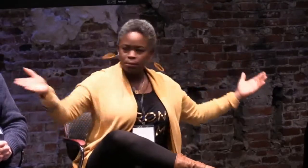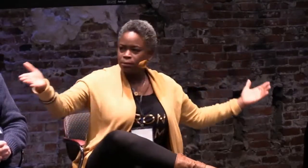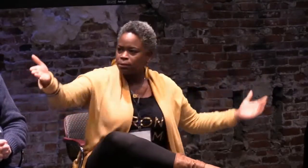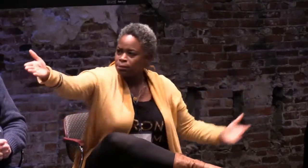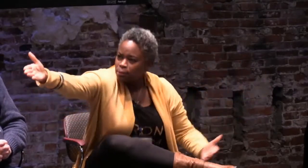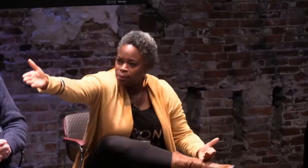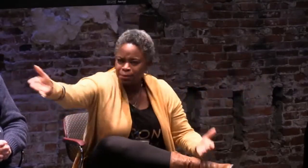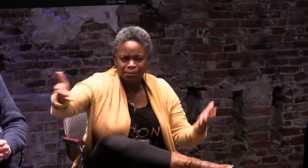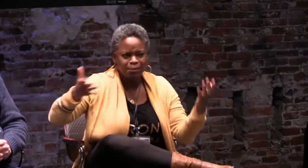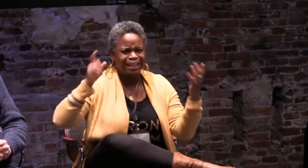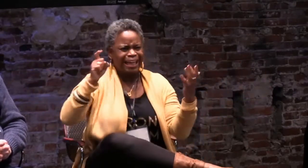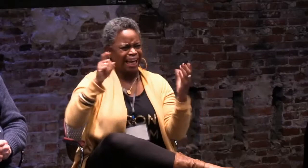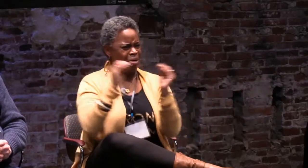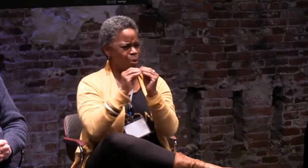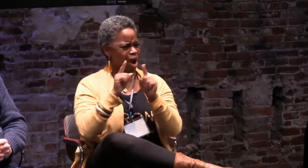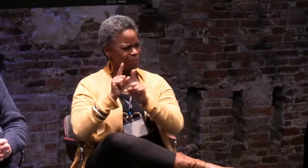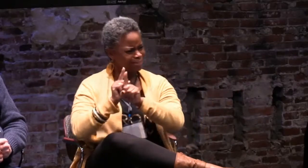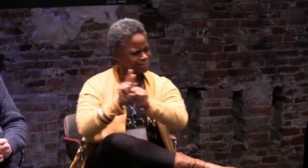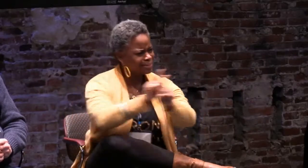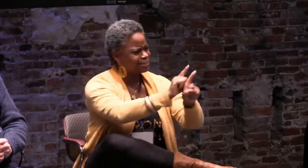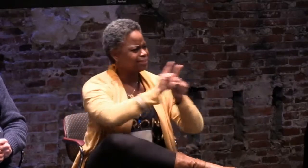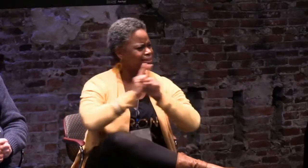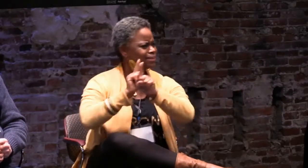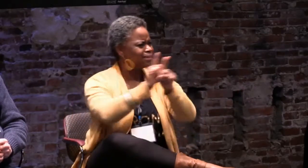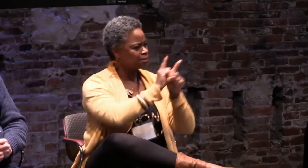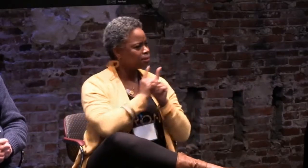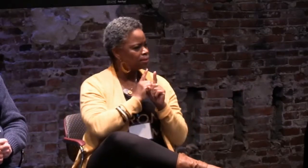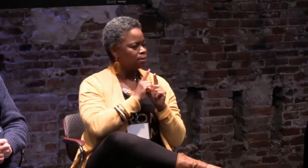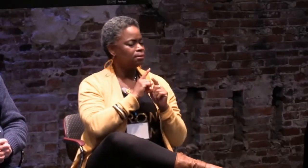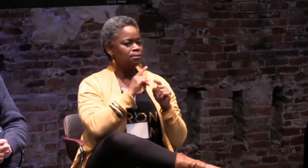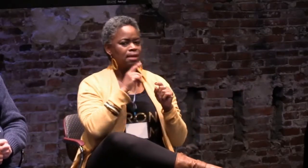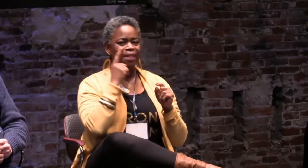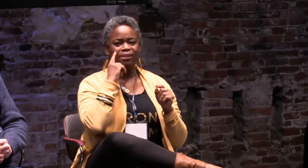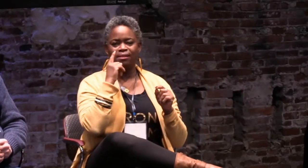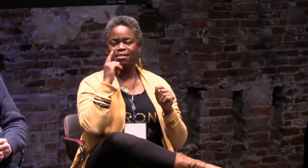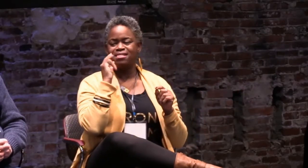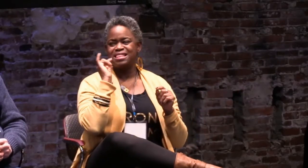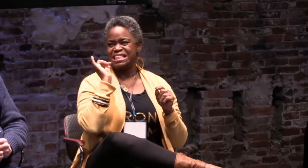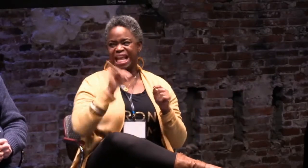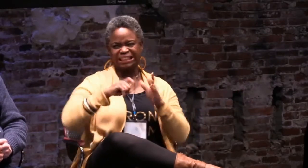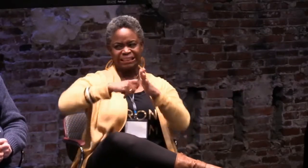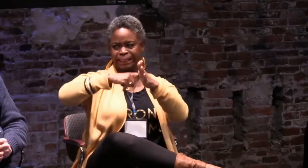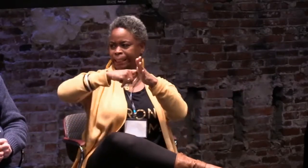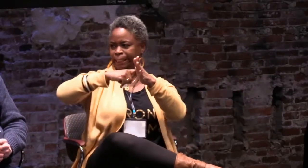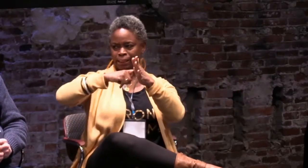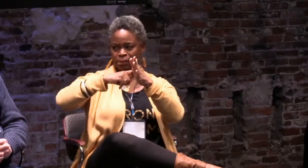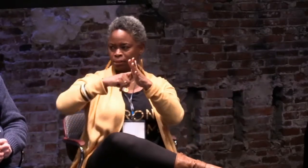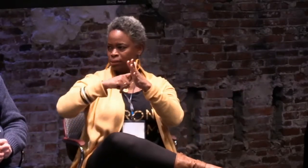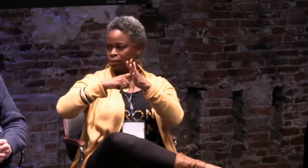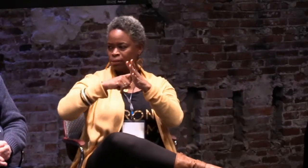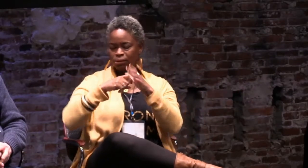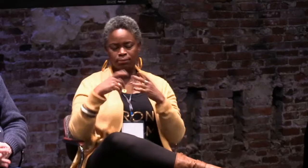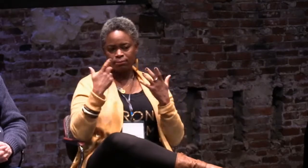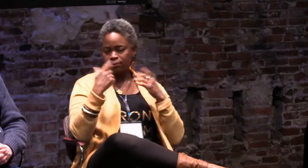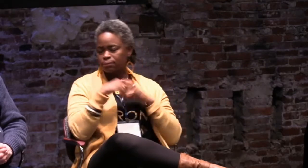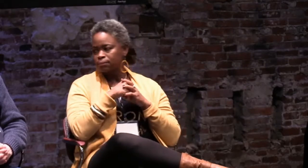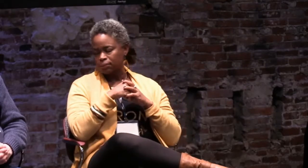You're a mentor, you're a mentor, you're a mentor. We need more mentors doing the mentoring, and that's key.